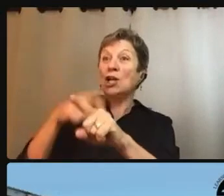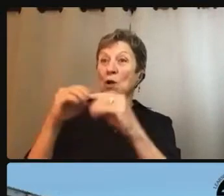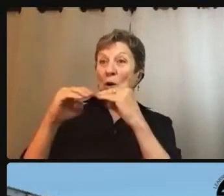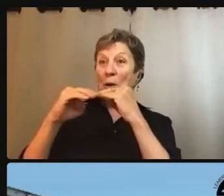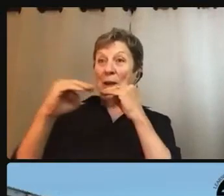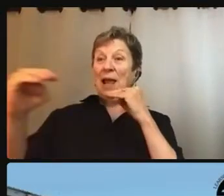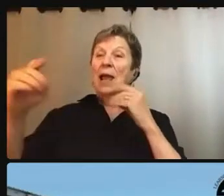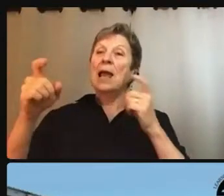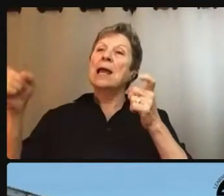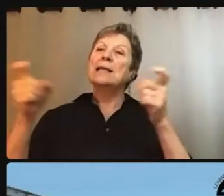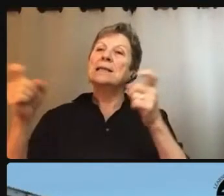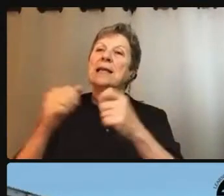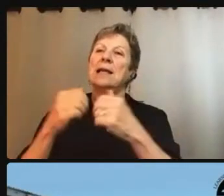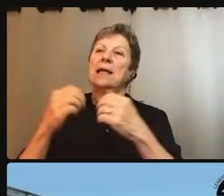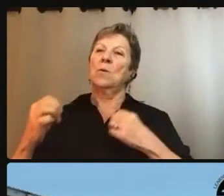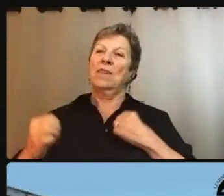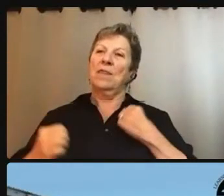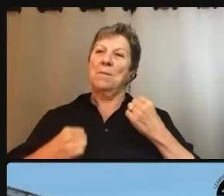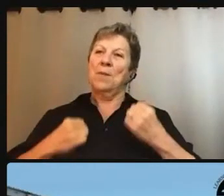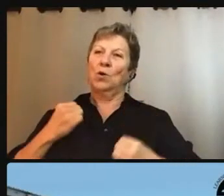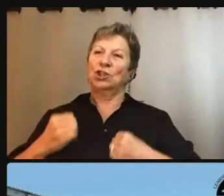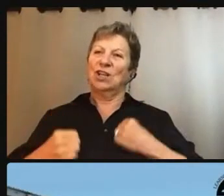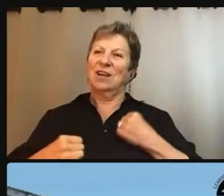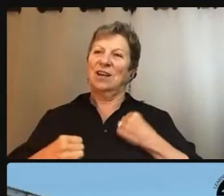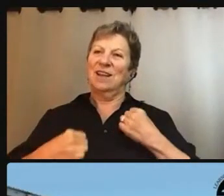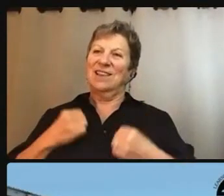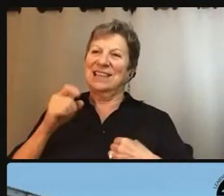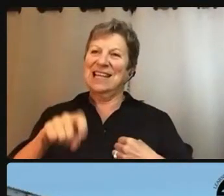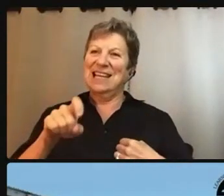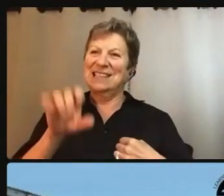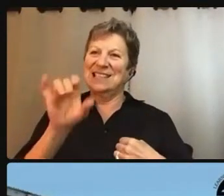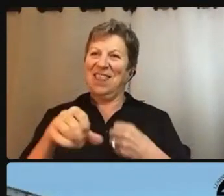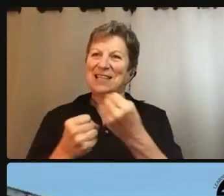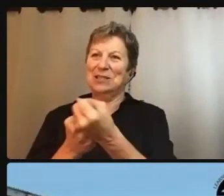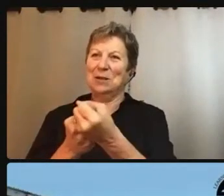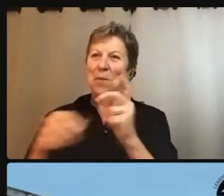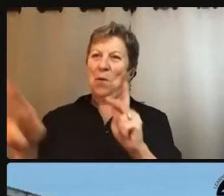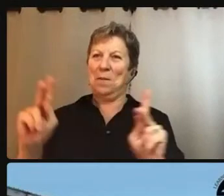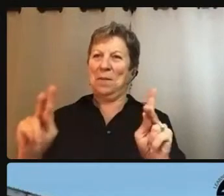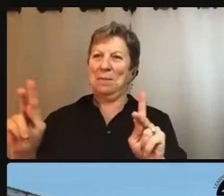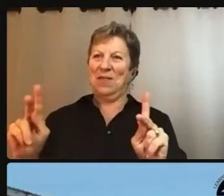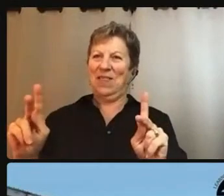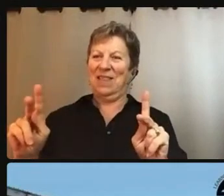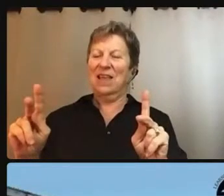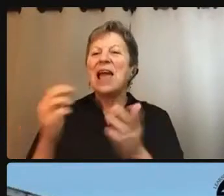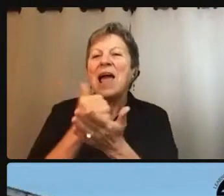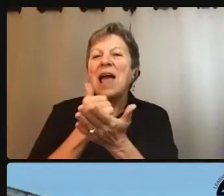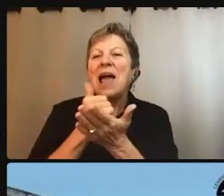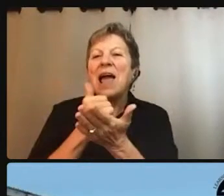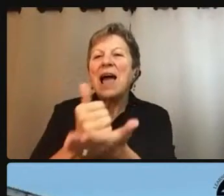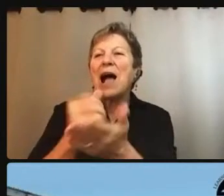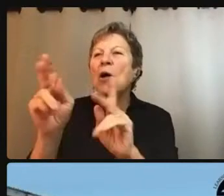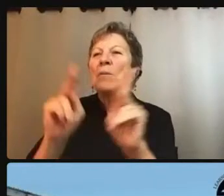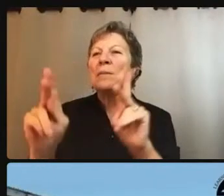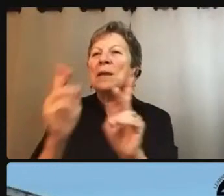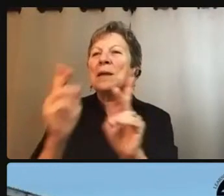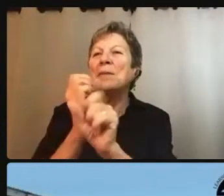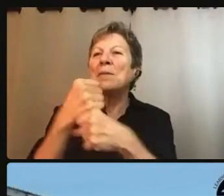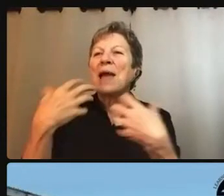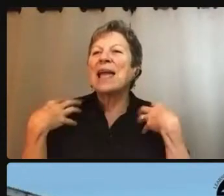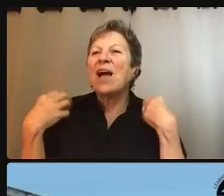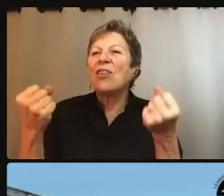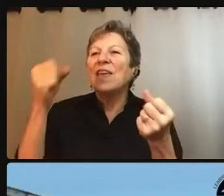STABILITY HAS BEEN IN DEALING